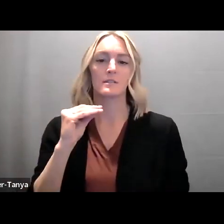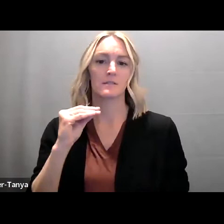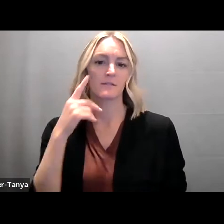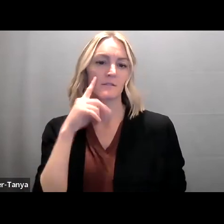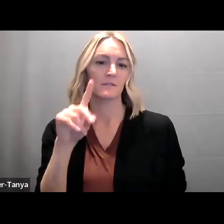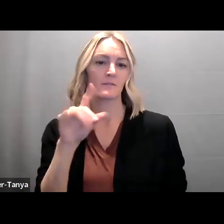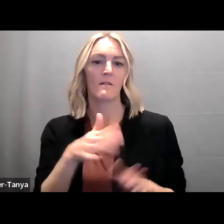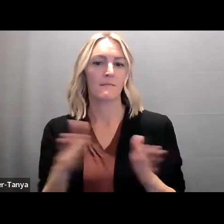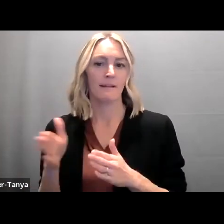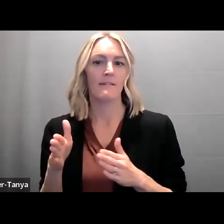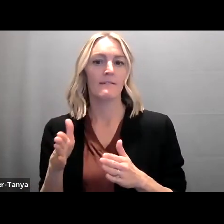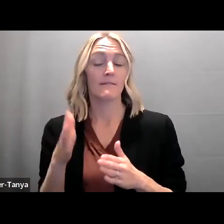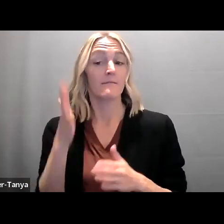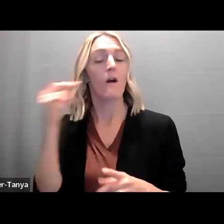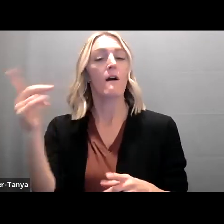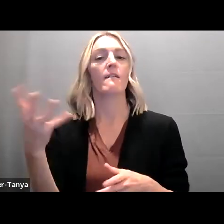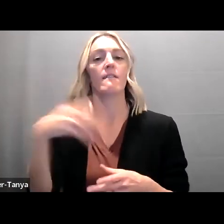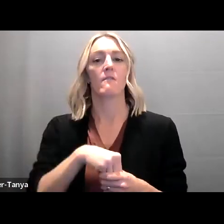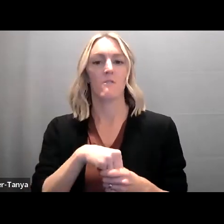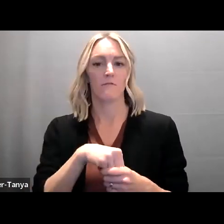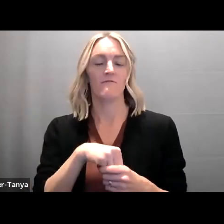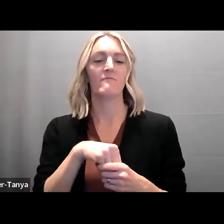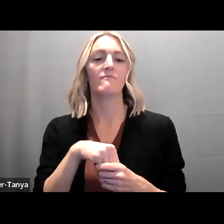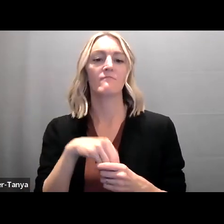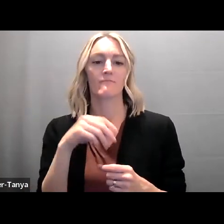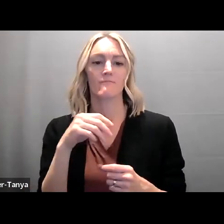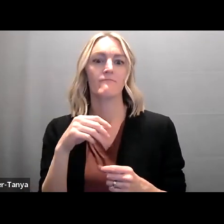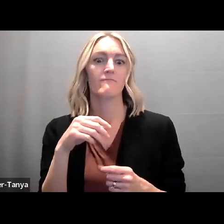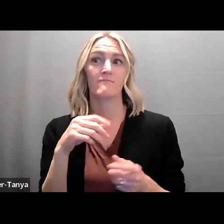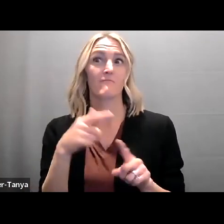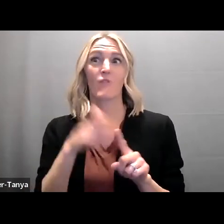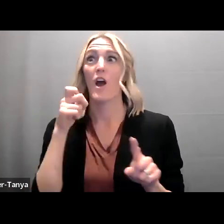Because they've been involved in from most of them from the beginning in their state